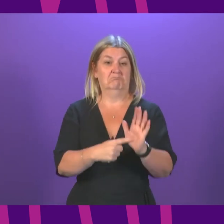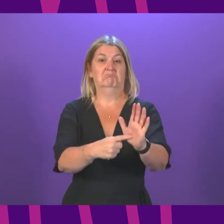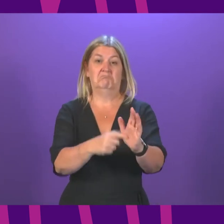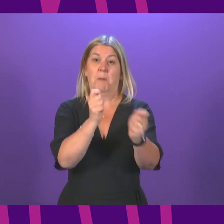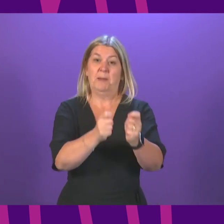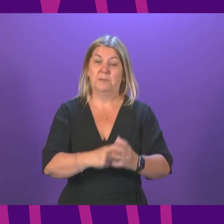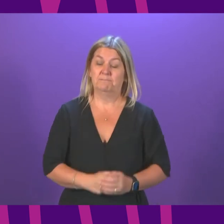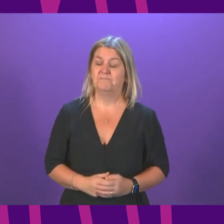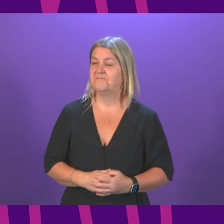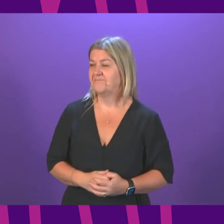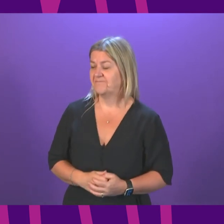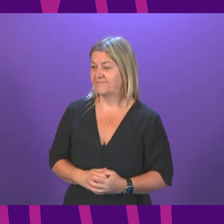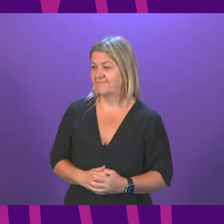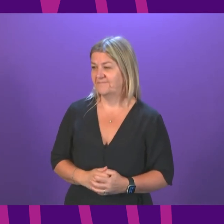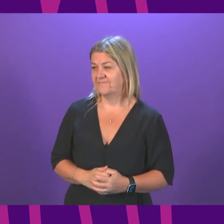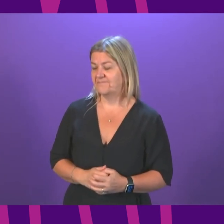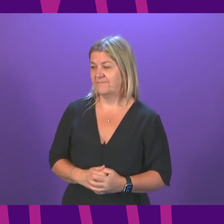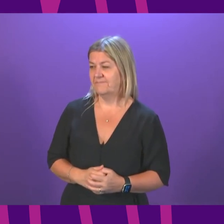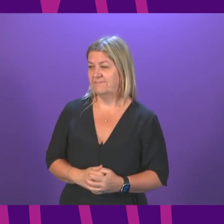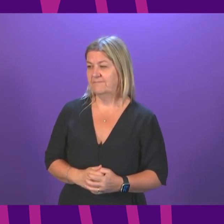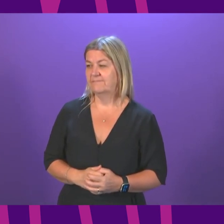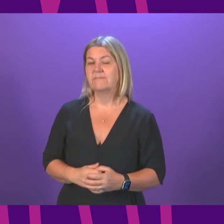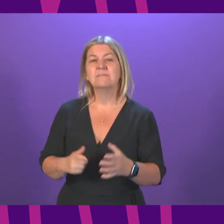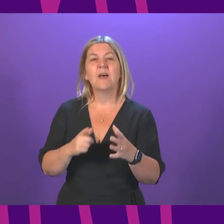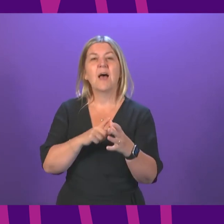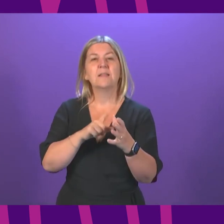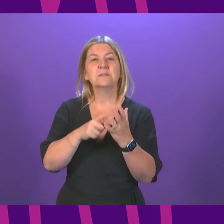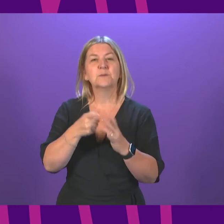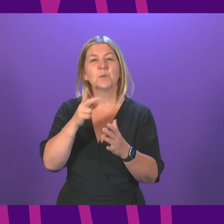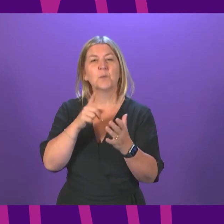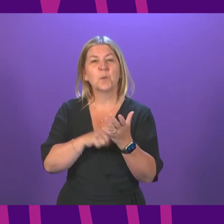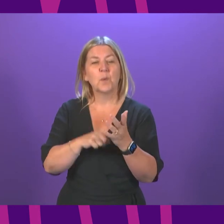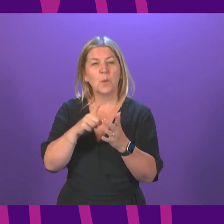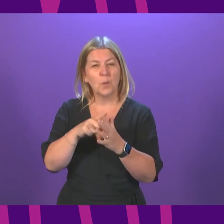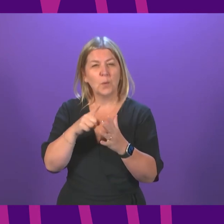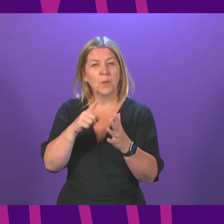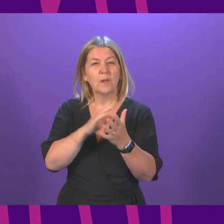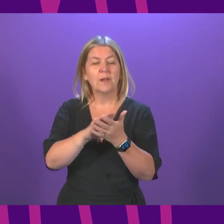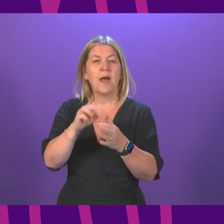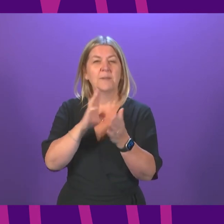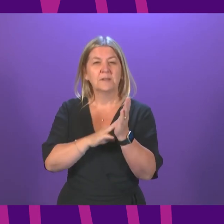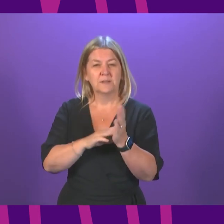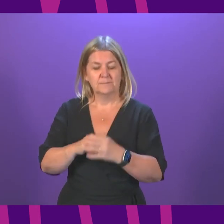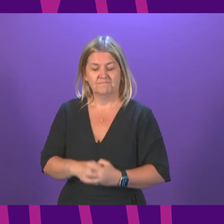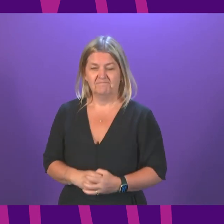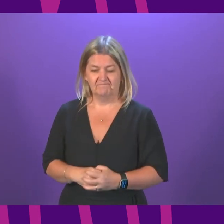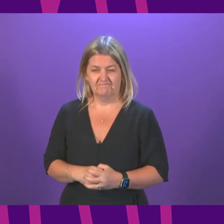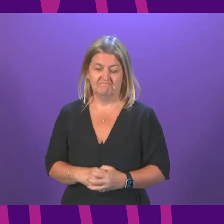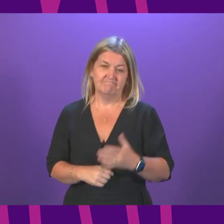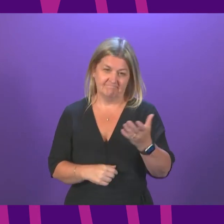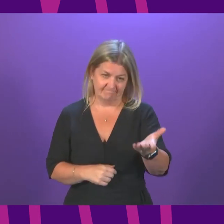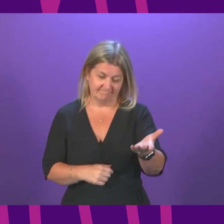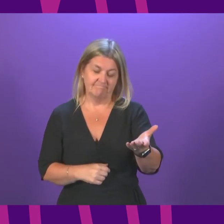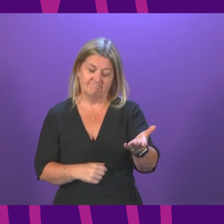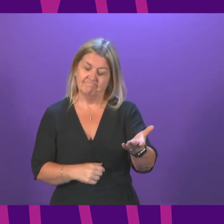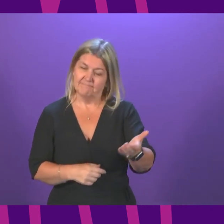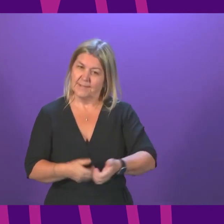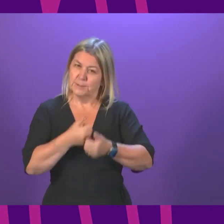To return the favour that Graham Simpson did me yesterday, I support amendment 1 for the